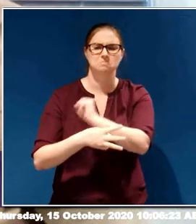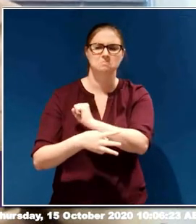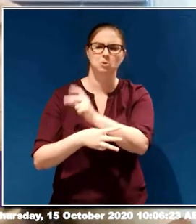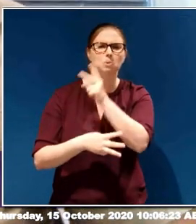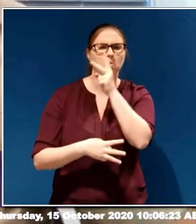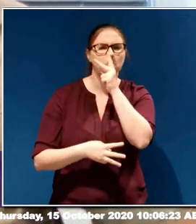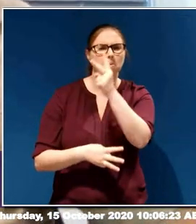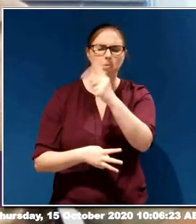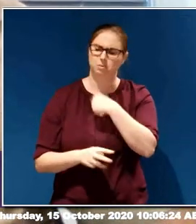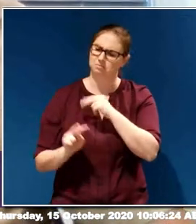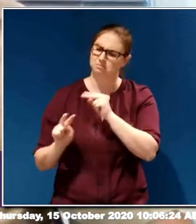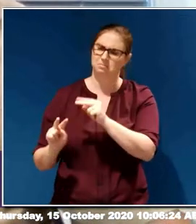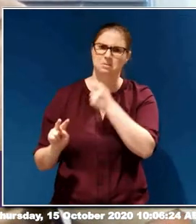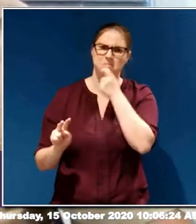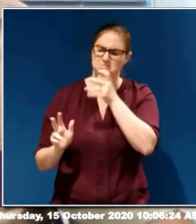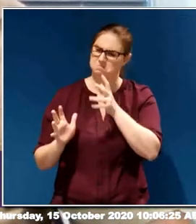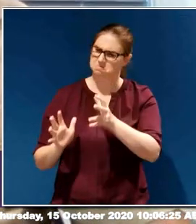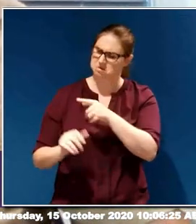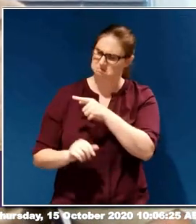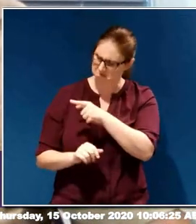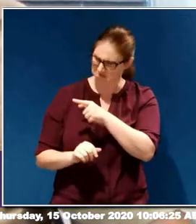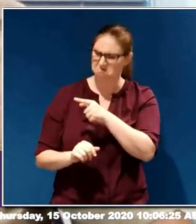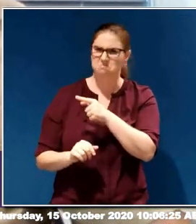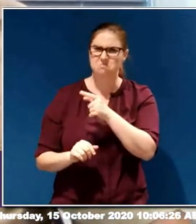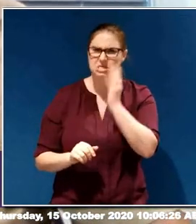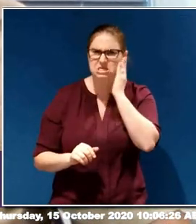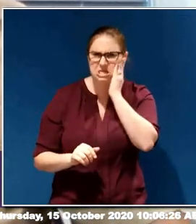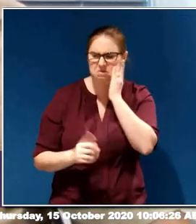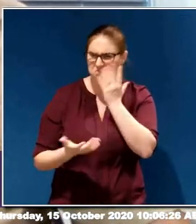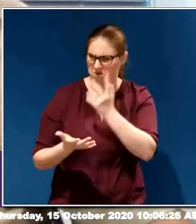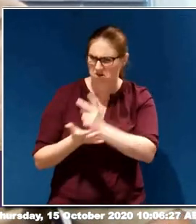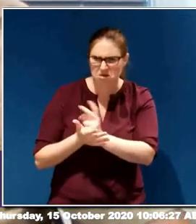sleeper, he was picky with eating, he was picky with what clothes he wore.